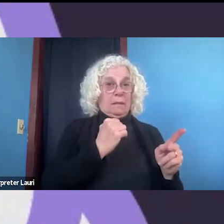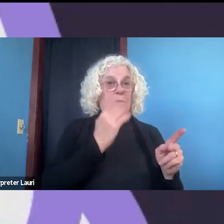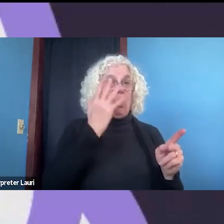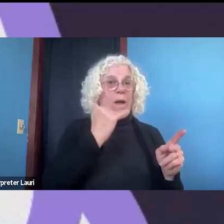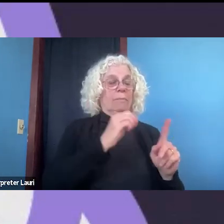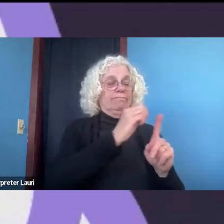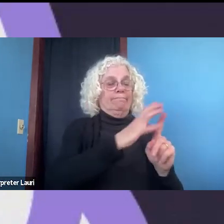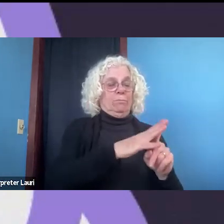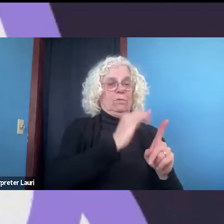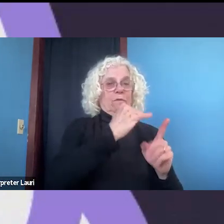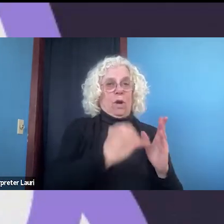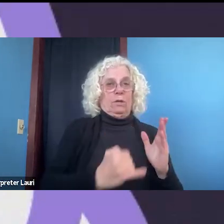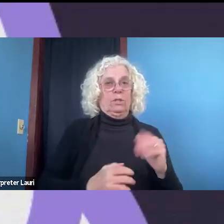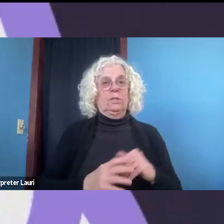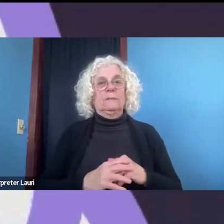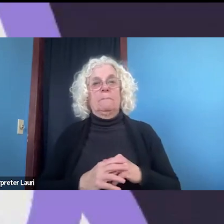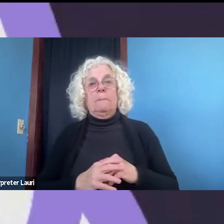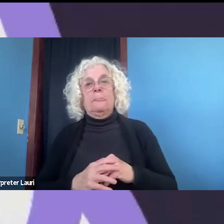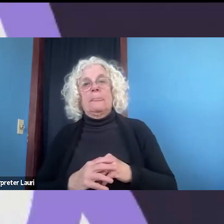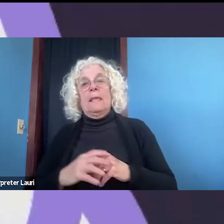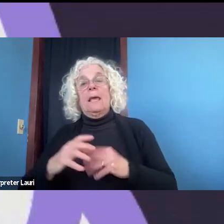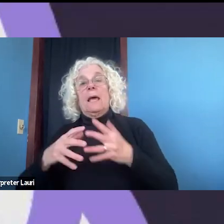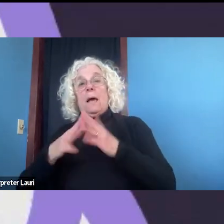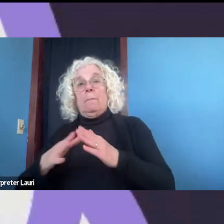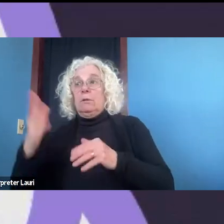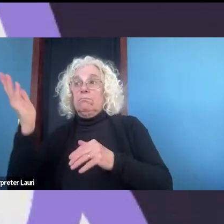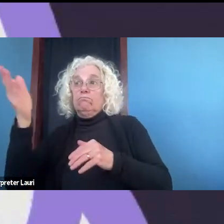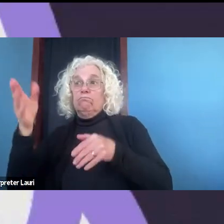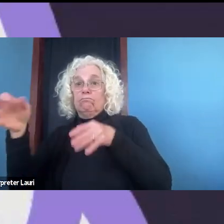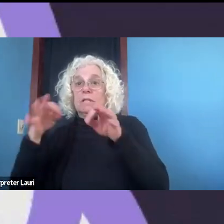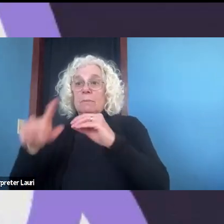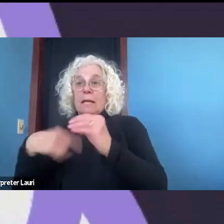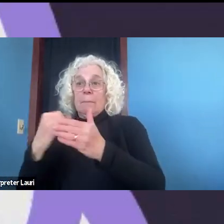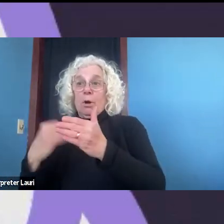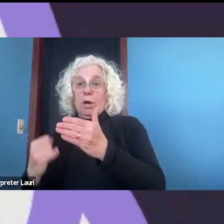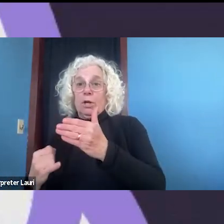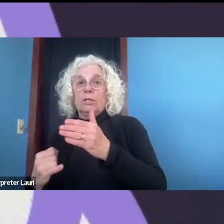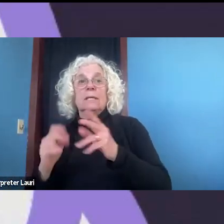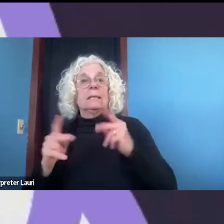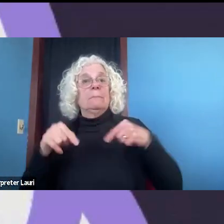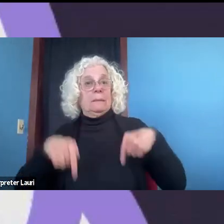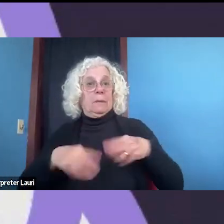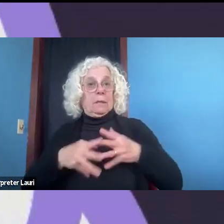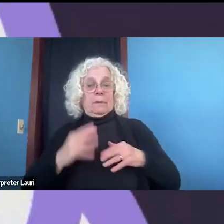We heard in the recent American Speak Out About the Arts report that Americans know arts and culture, add value to their community.